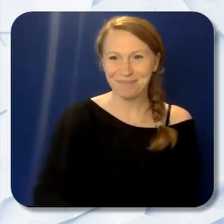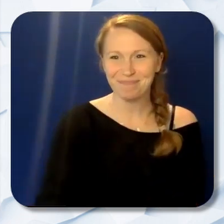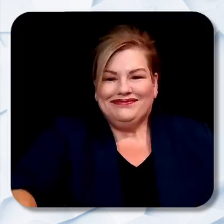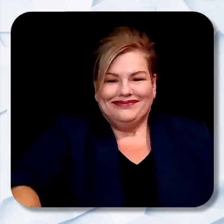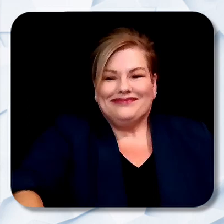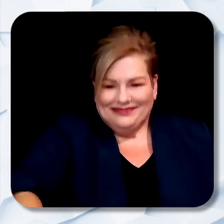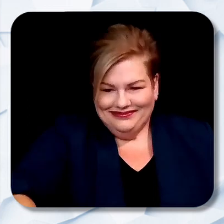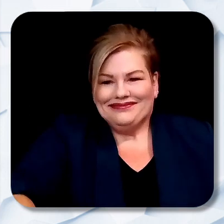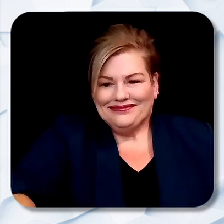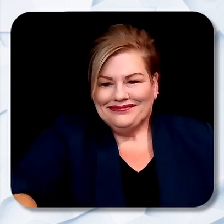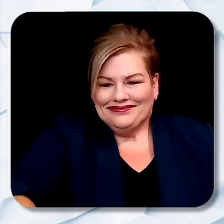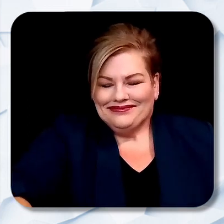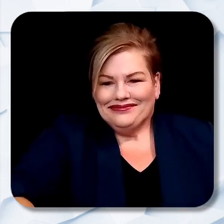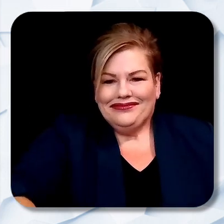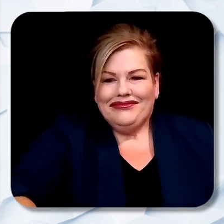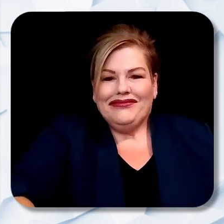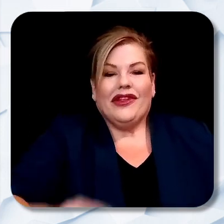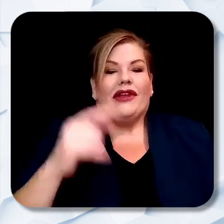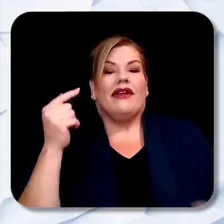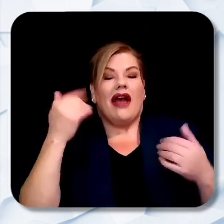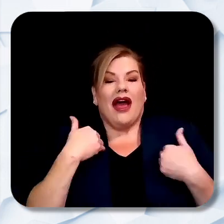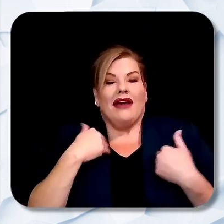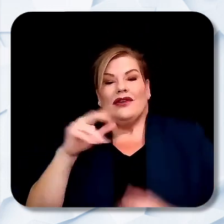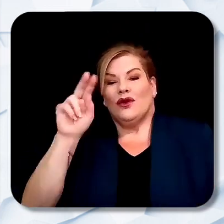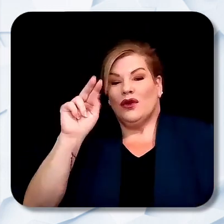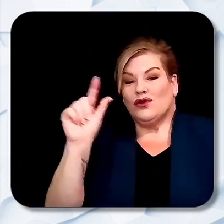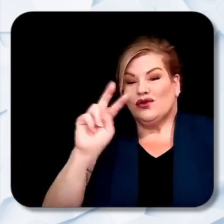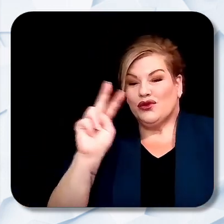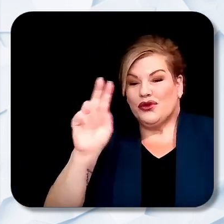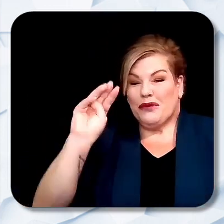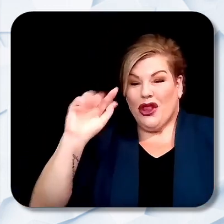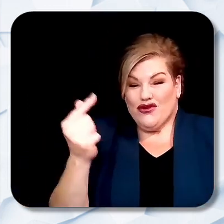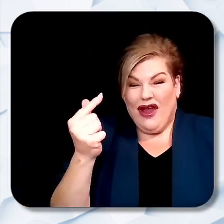tests, have come back with two milligrams or more of fentanyl. That's a lethal dose.